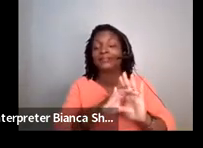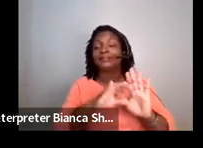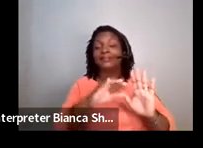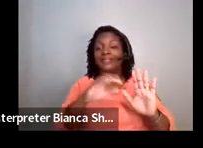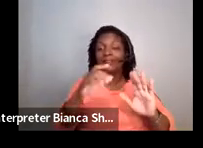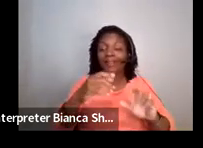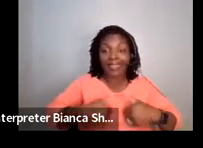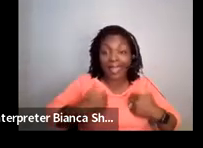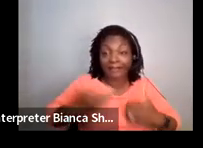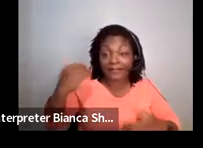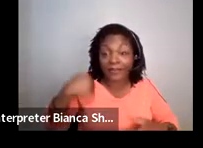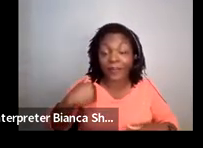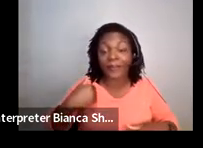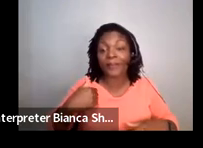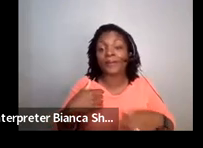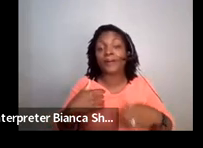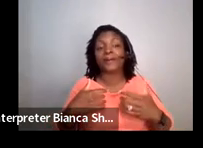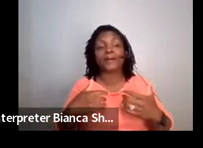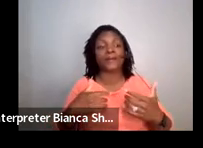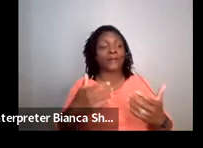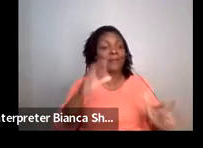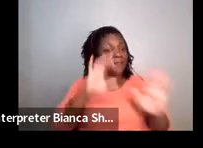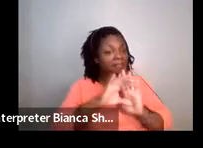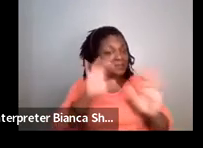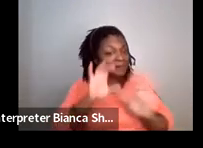They will engage you. This is what we like to call moments of joy.